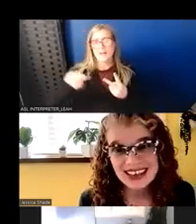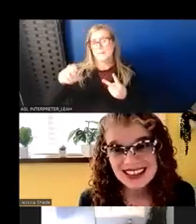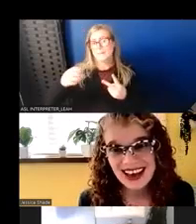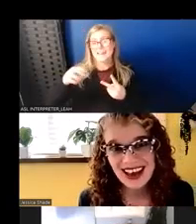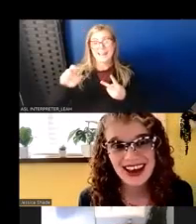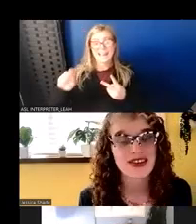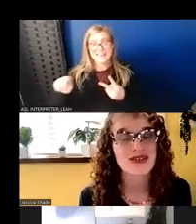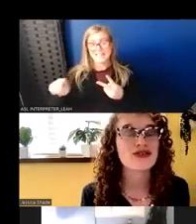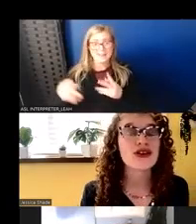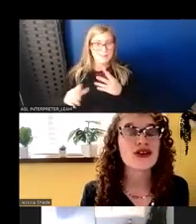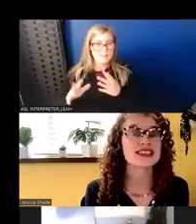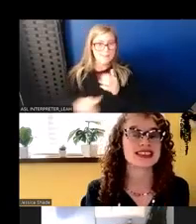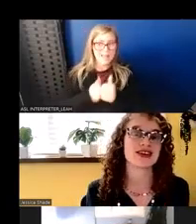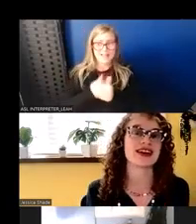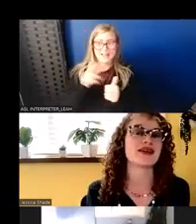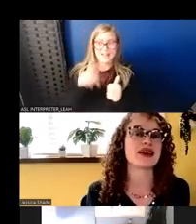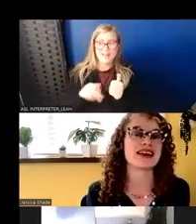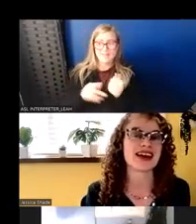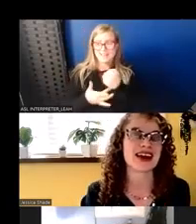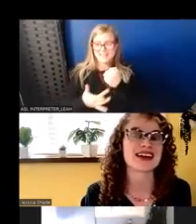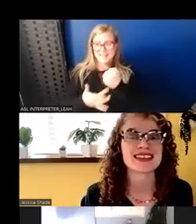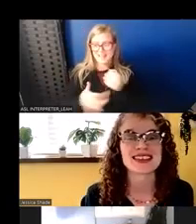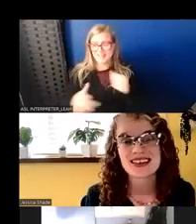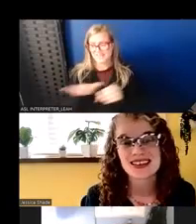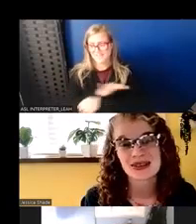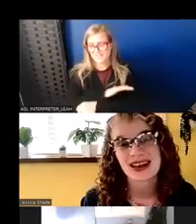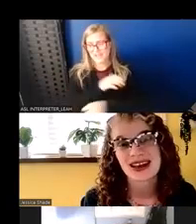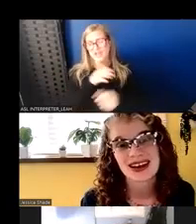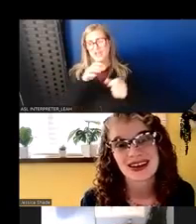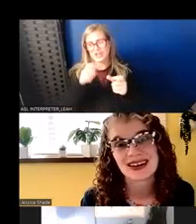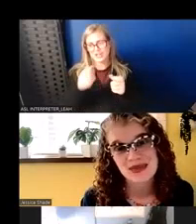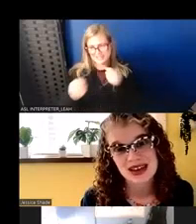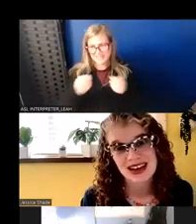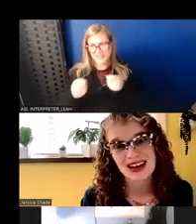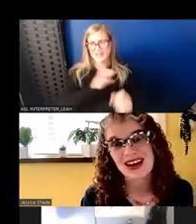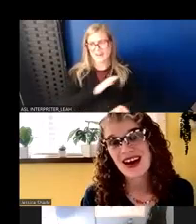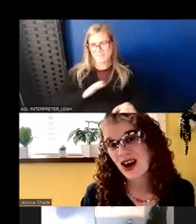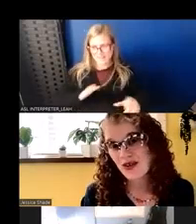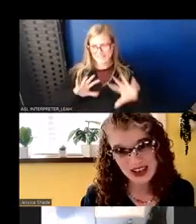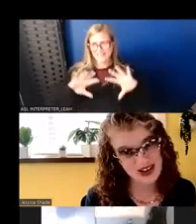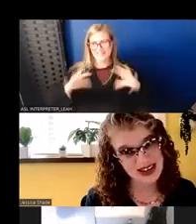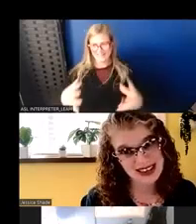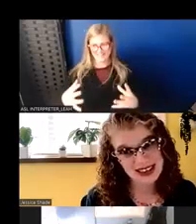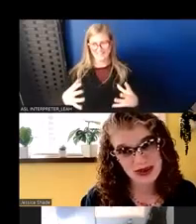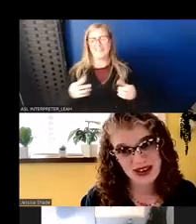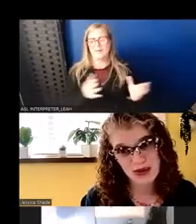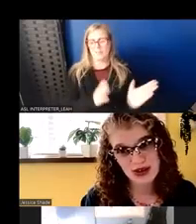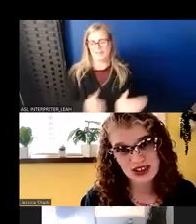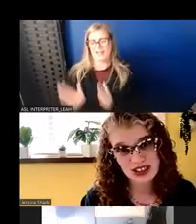today and the full steering committee and extended planning committee of the Transdisciplinary Approaches